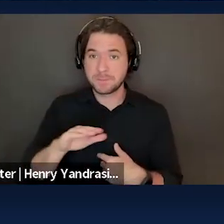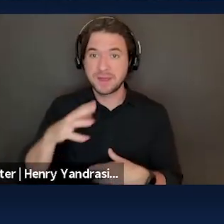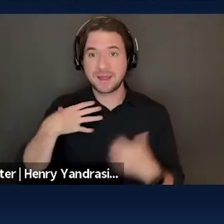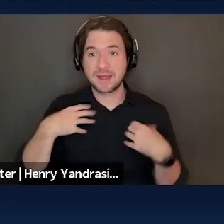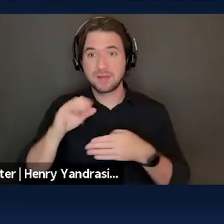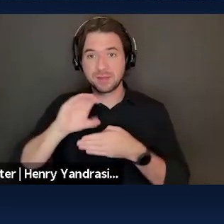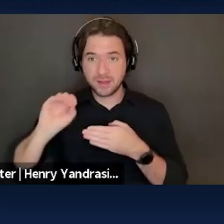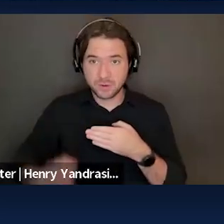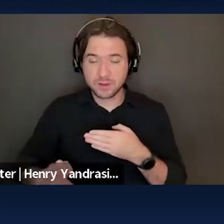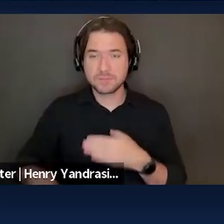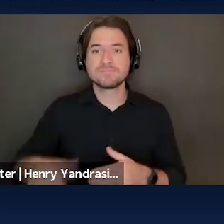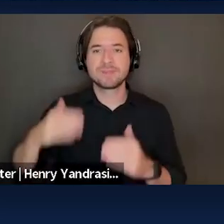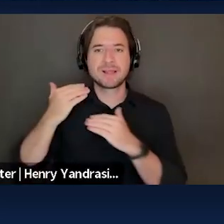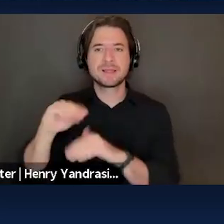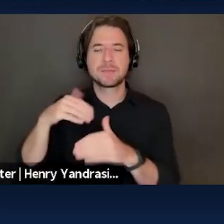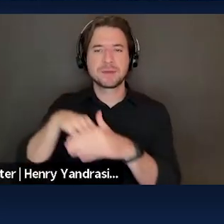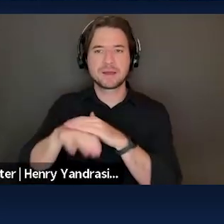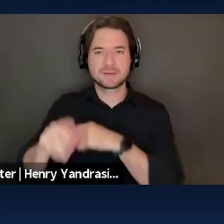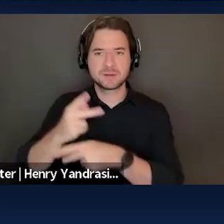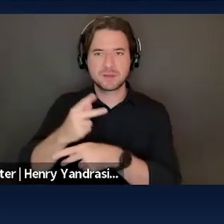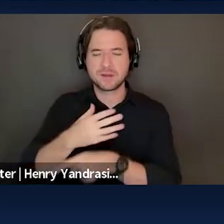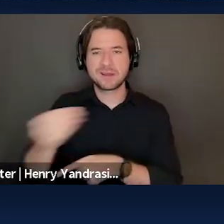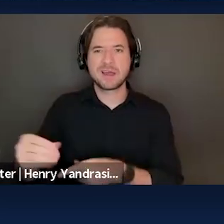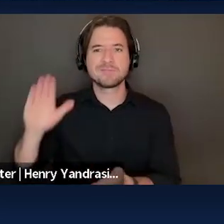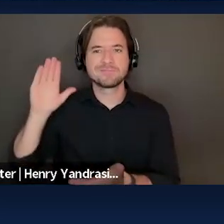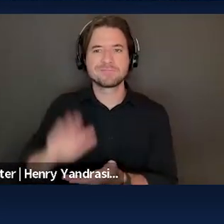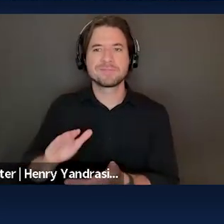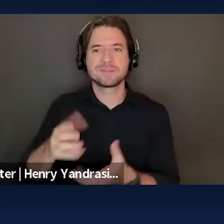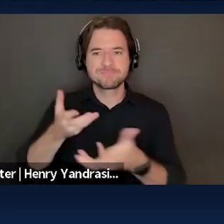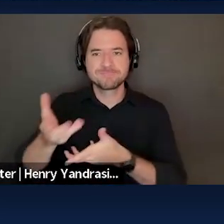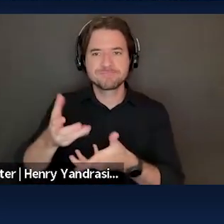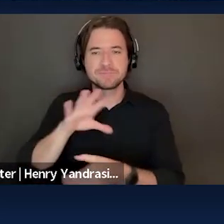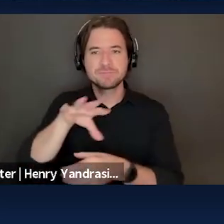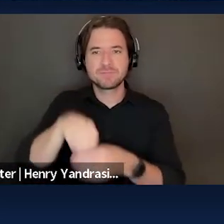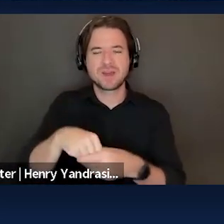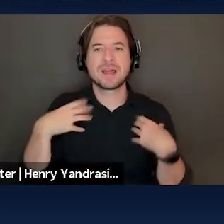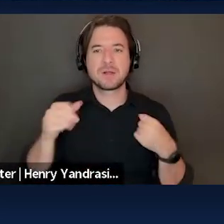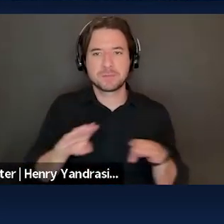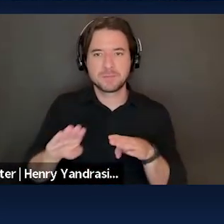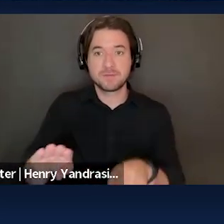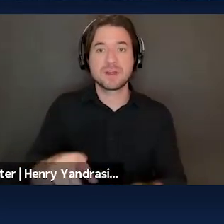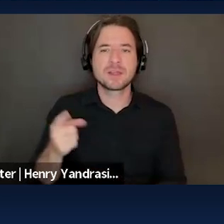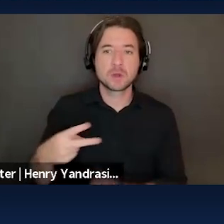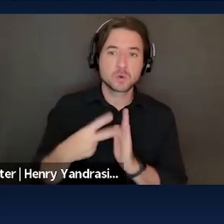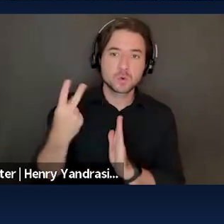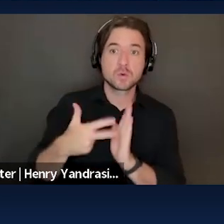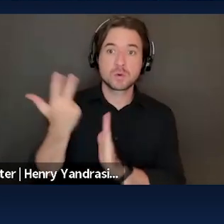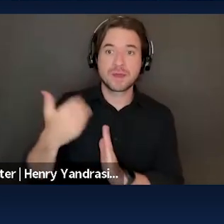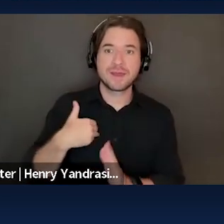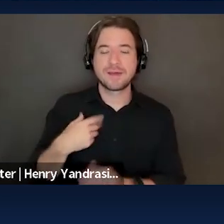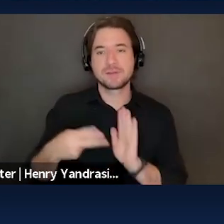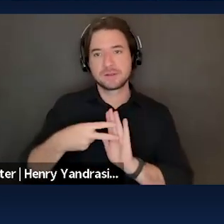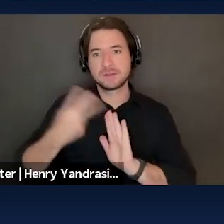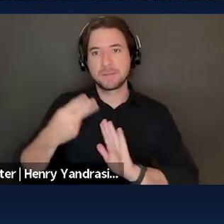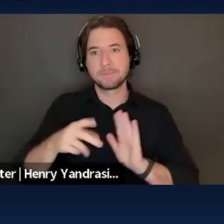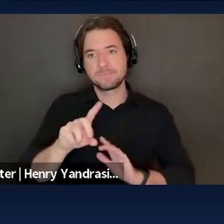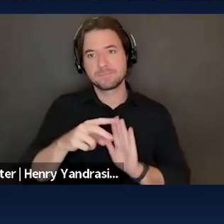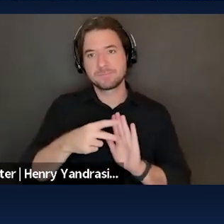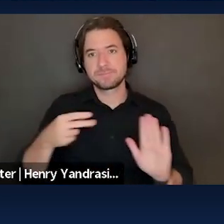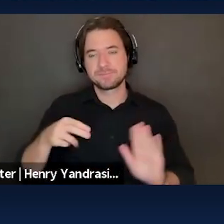and lower engagement in healthy behaviors. Persons with disabilities are two to three times more likely to have comorbidities such as diabetes and heart disease.